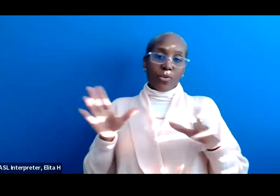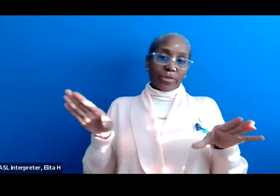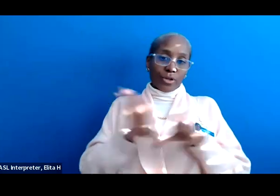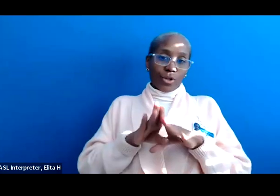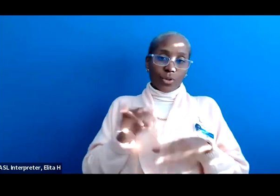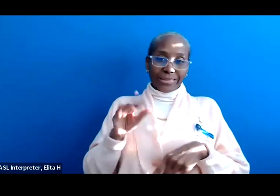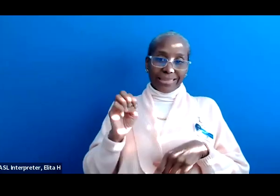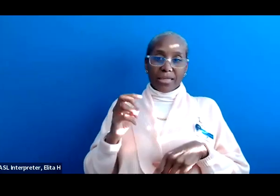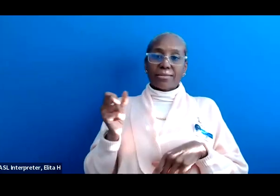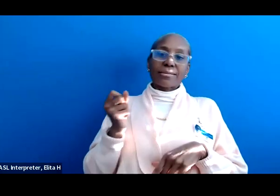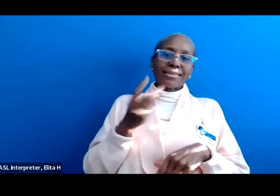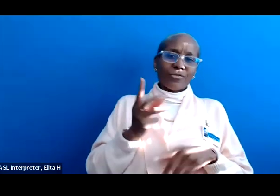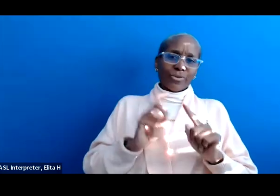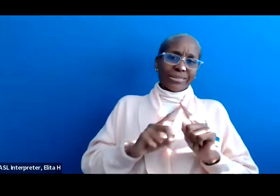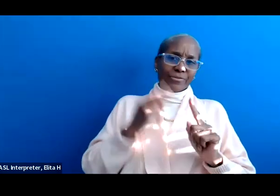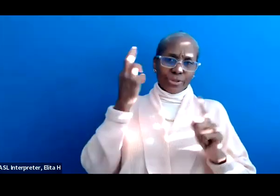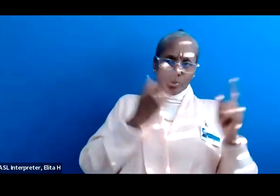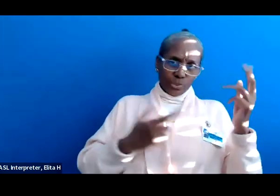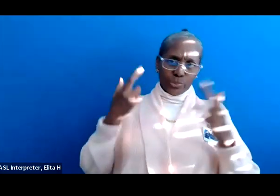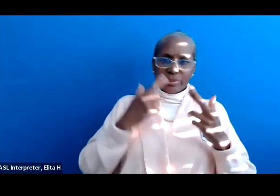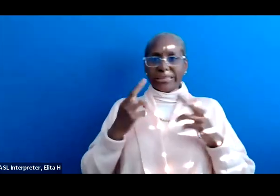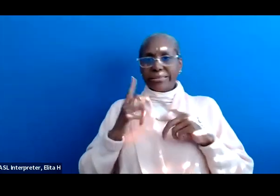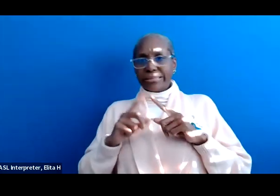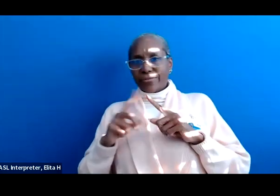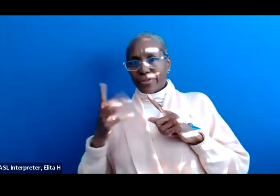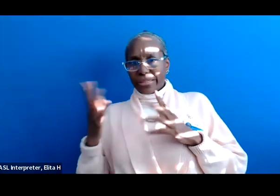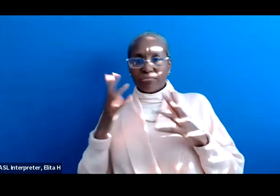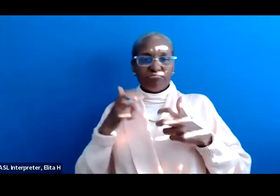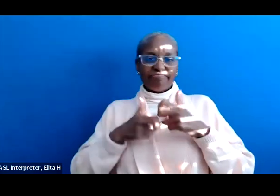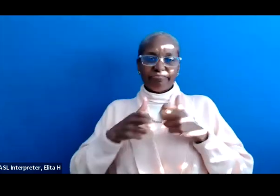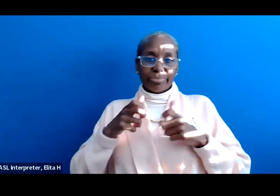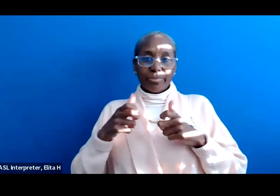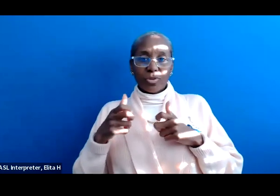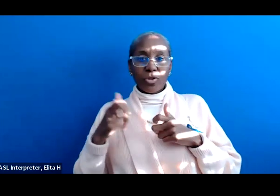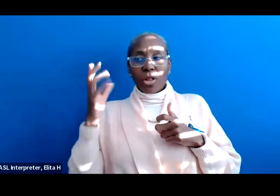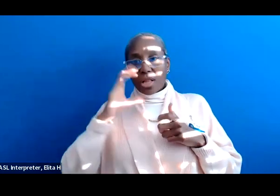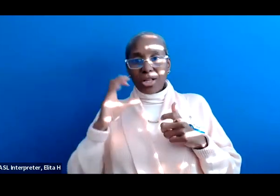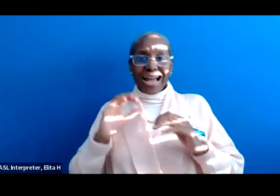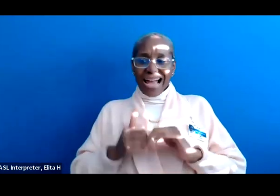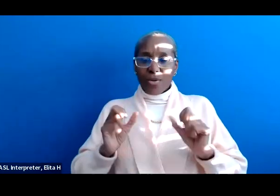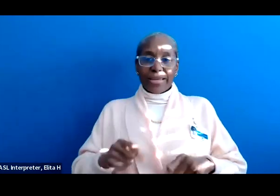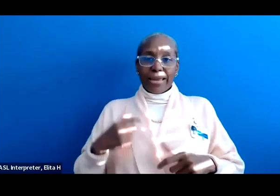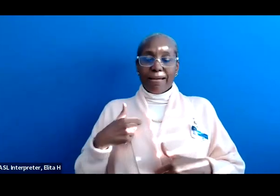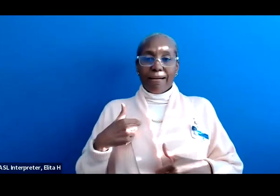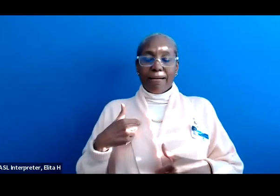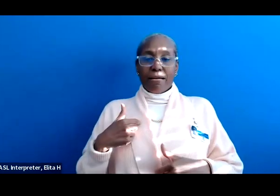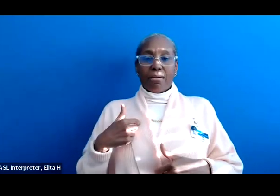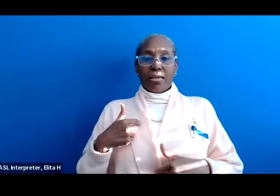There's so many nuances with these things and it's so difficult and people are always looking for, how can I get supplies?